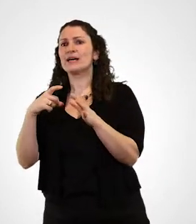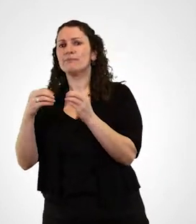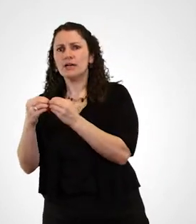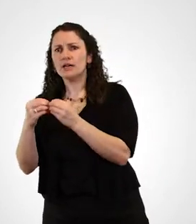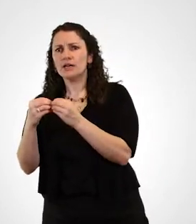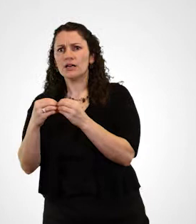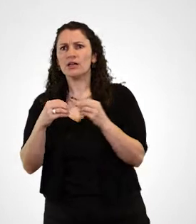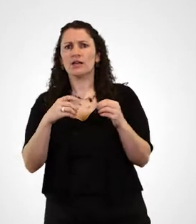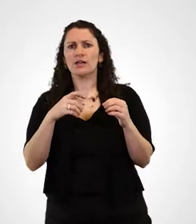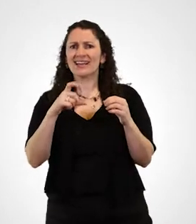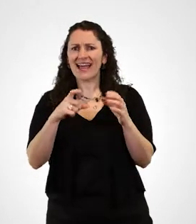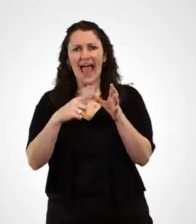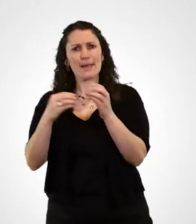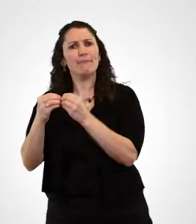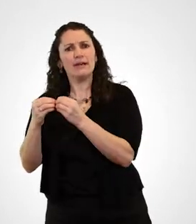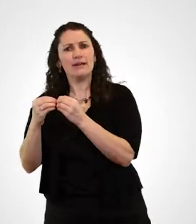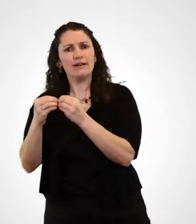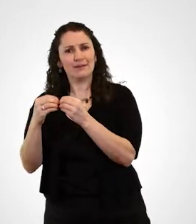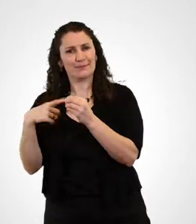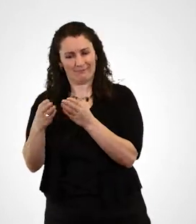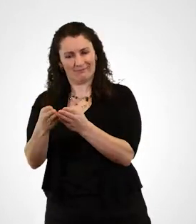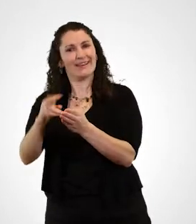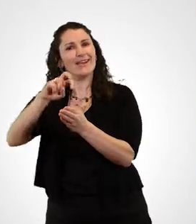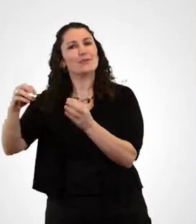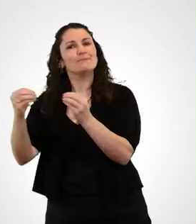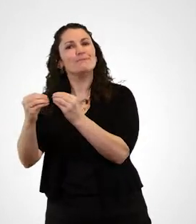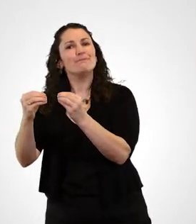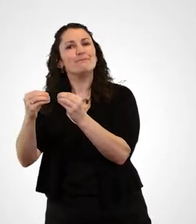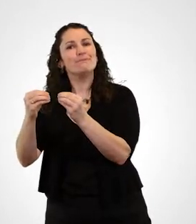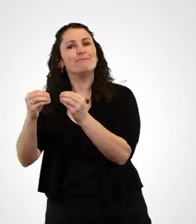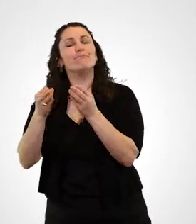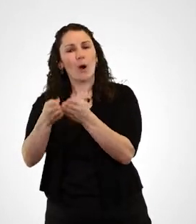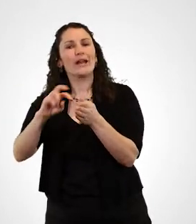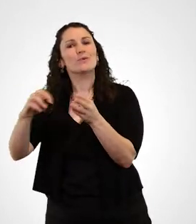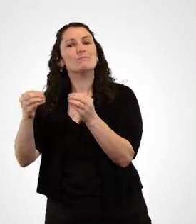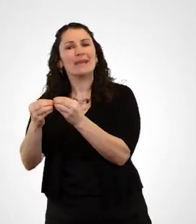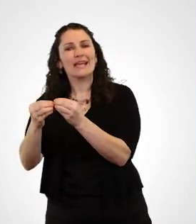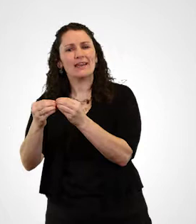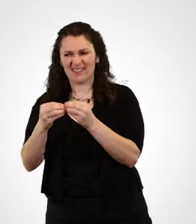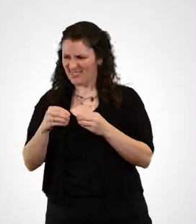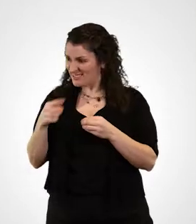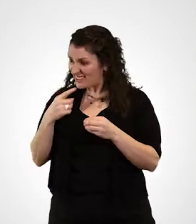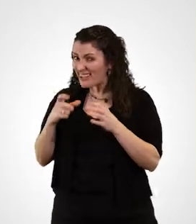Okay. Let's try it. C-A-K. Cabe.